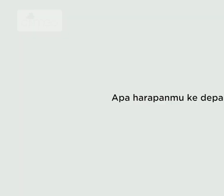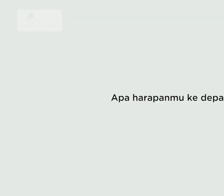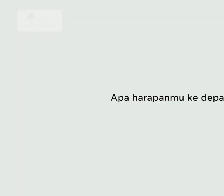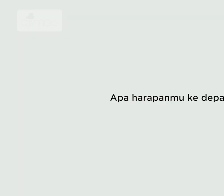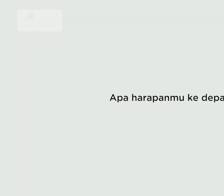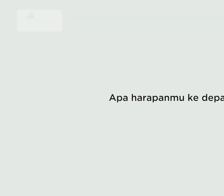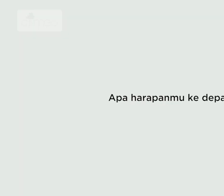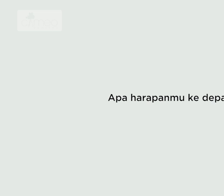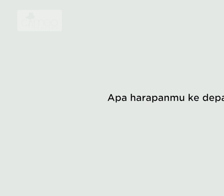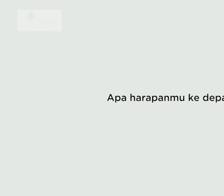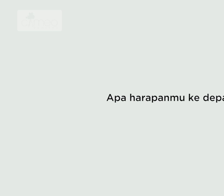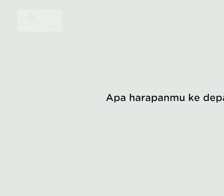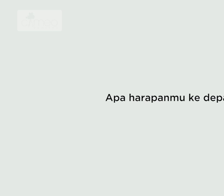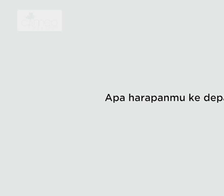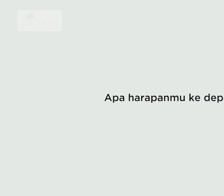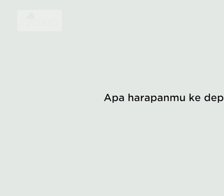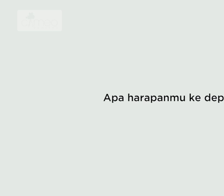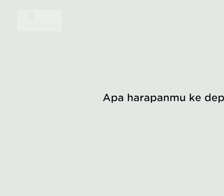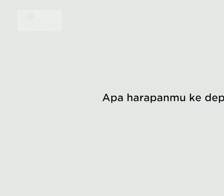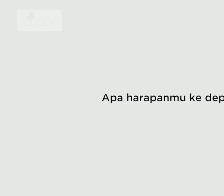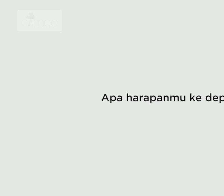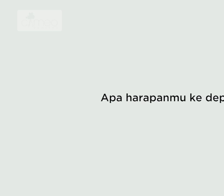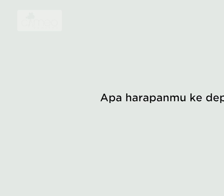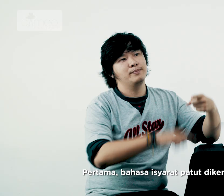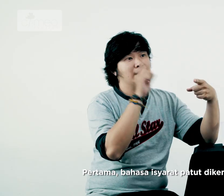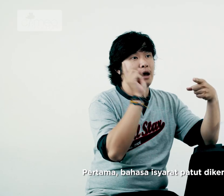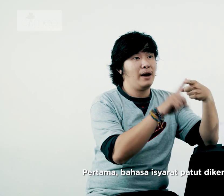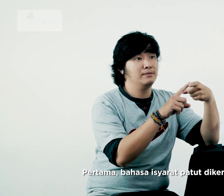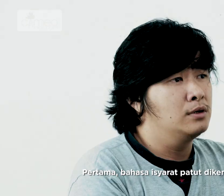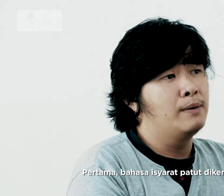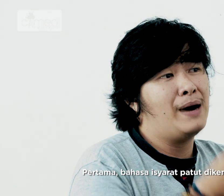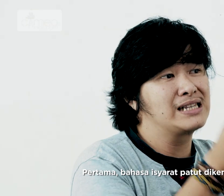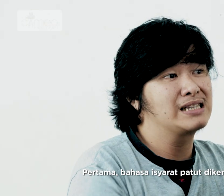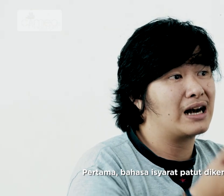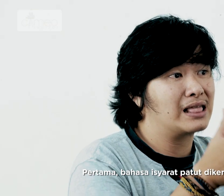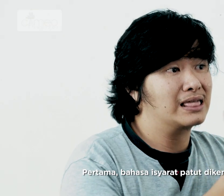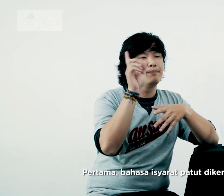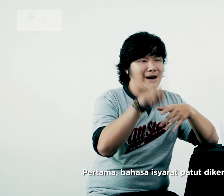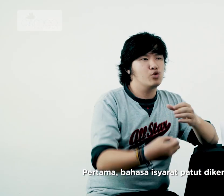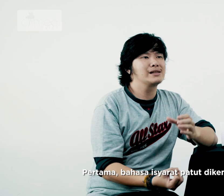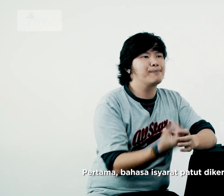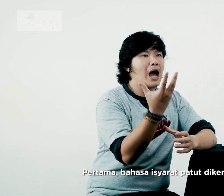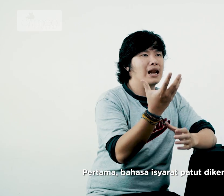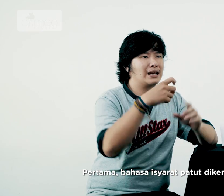(What's your hope for the future?) First, sign language should be improved.